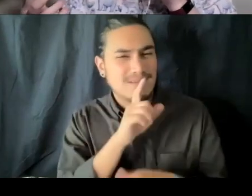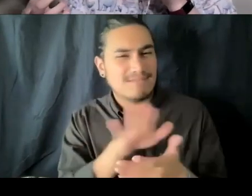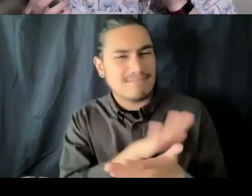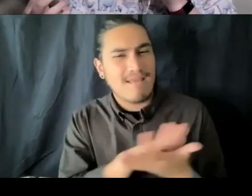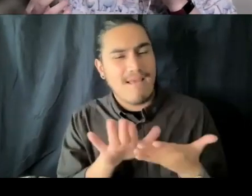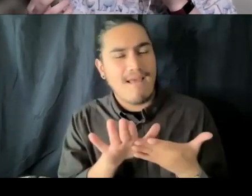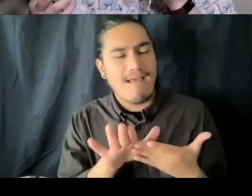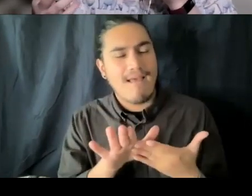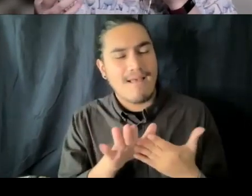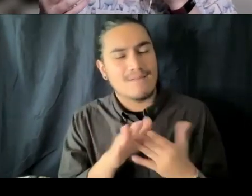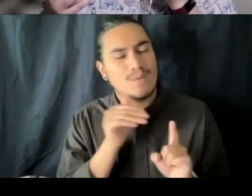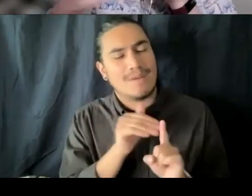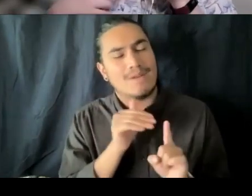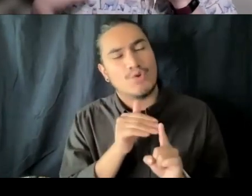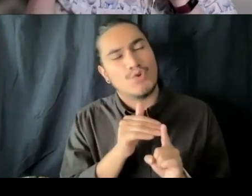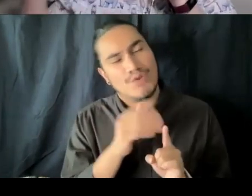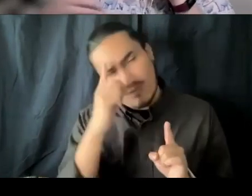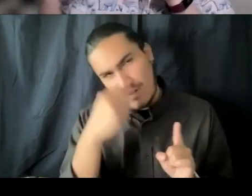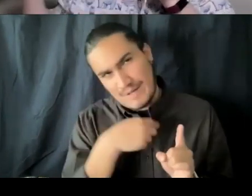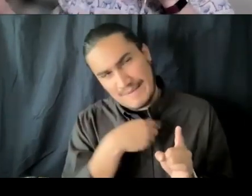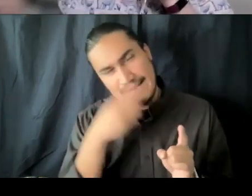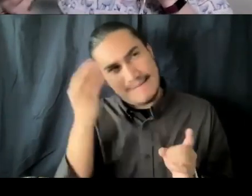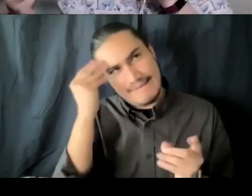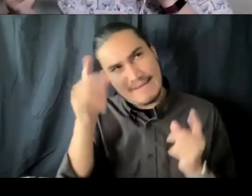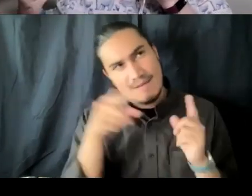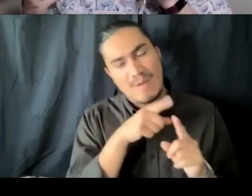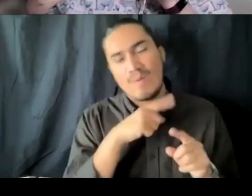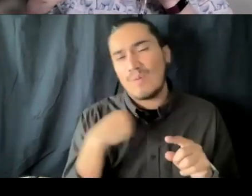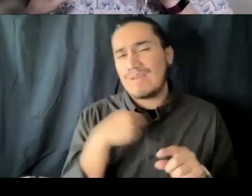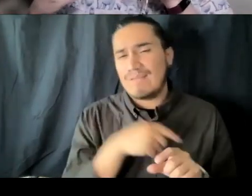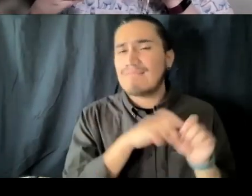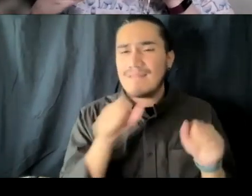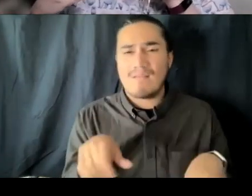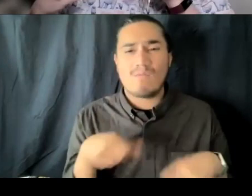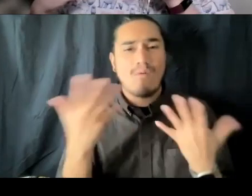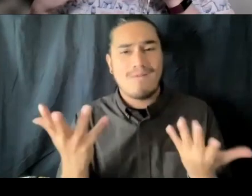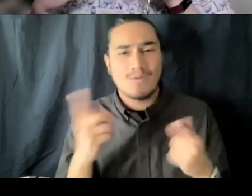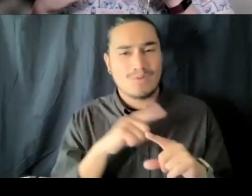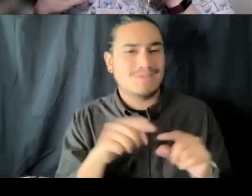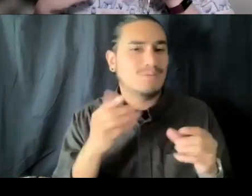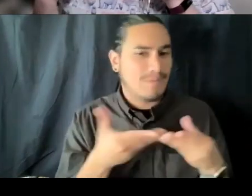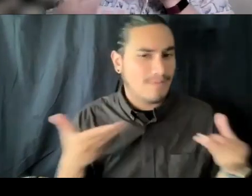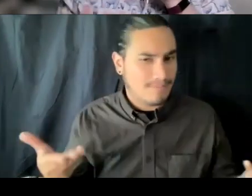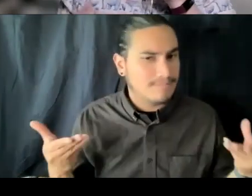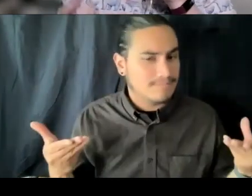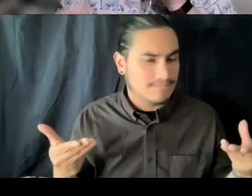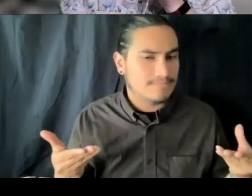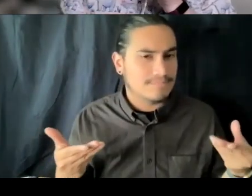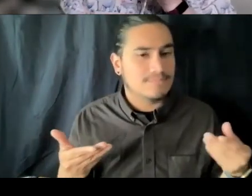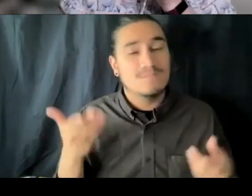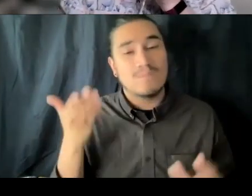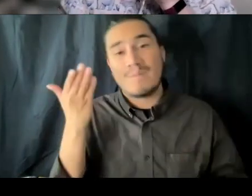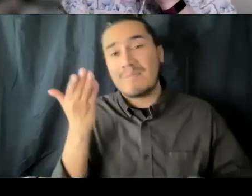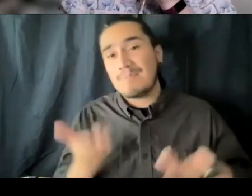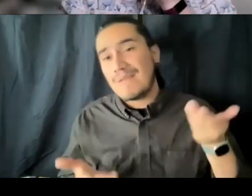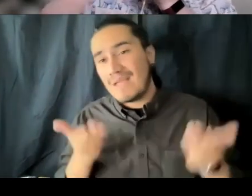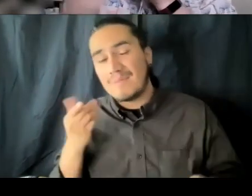that like we can offer different things. So you may be offering somebody